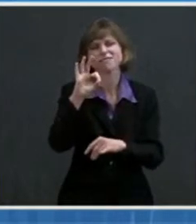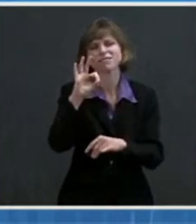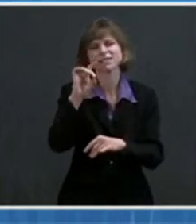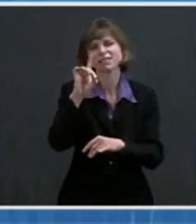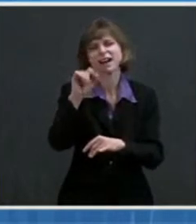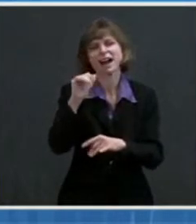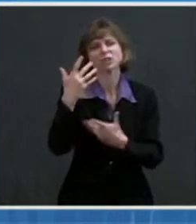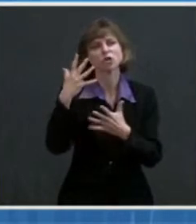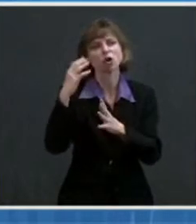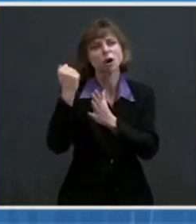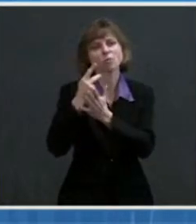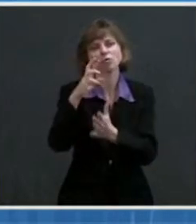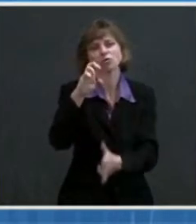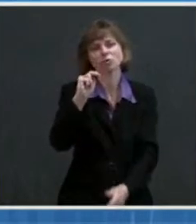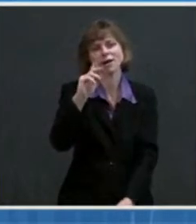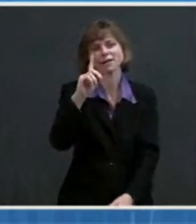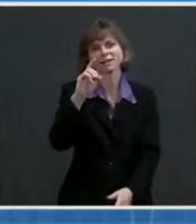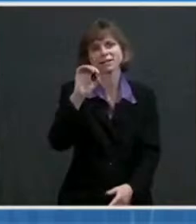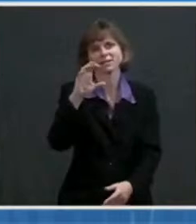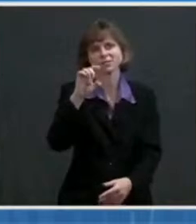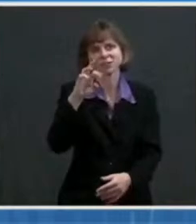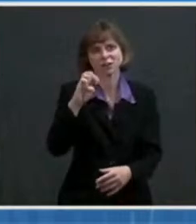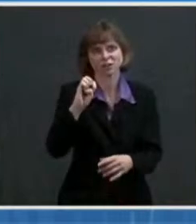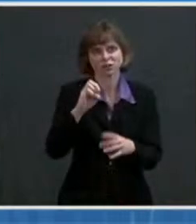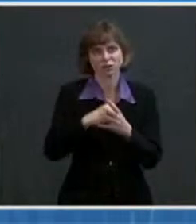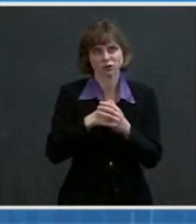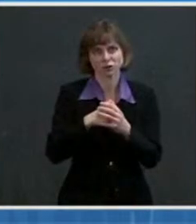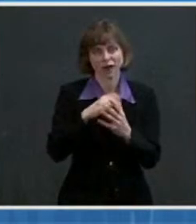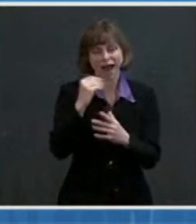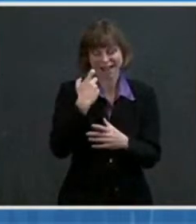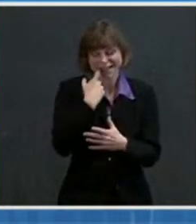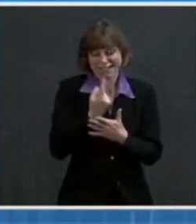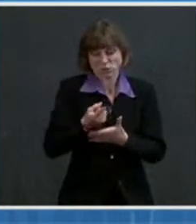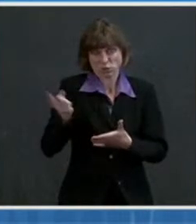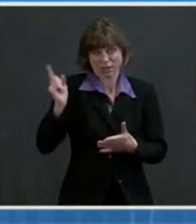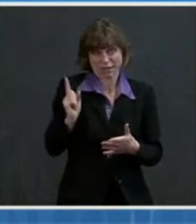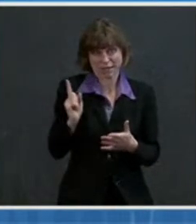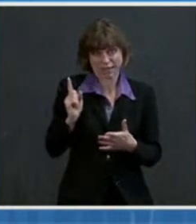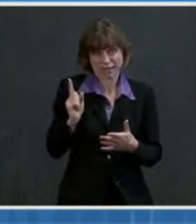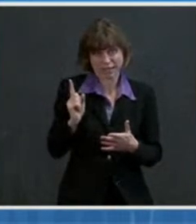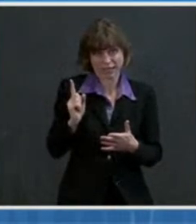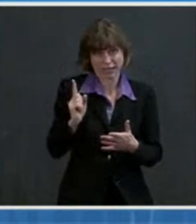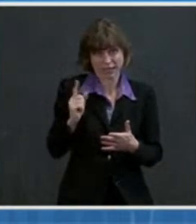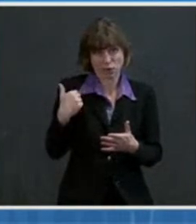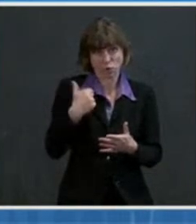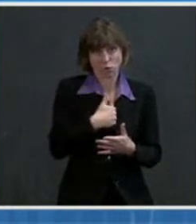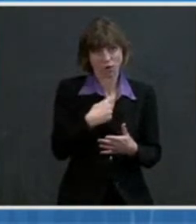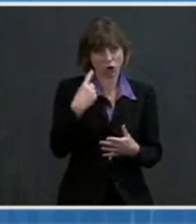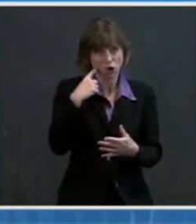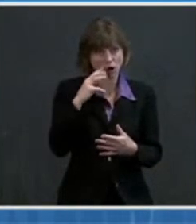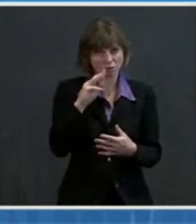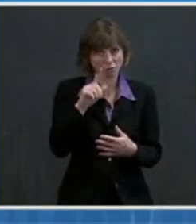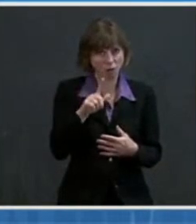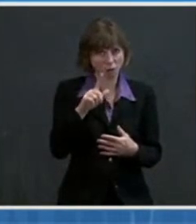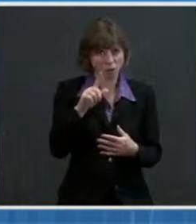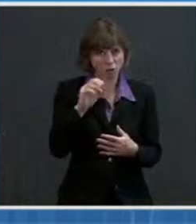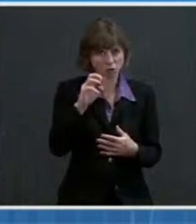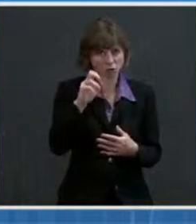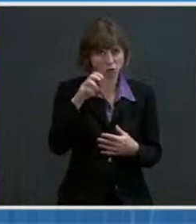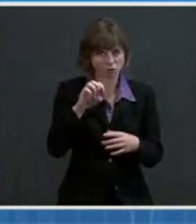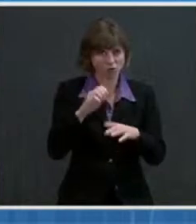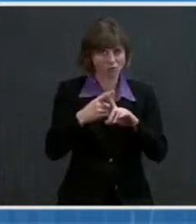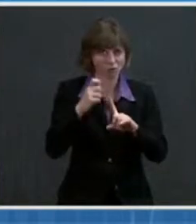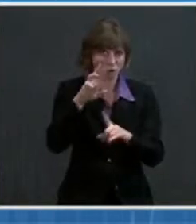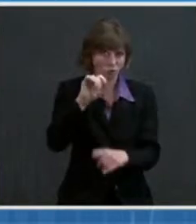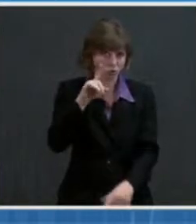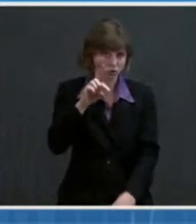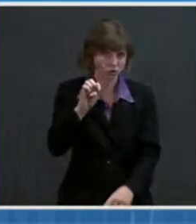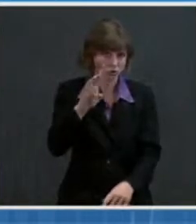WITH REGARD TO PRELIMINARY ACE